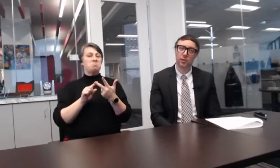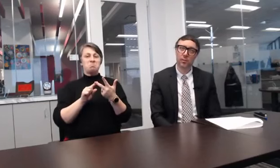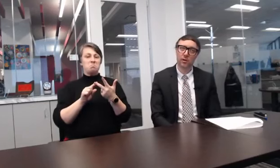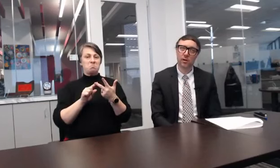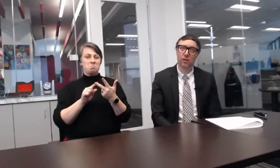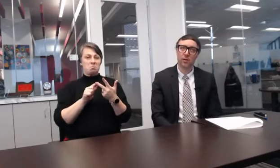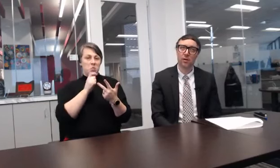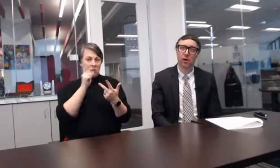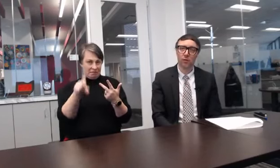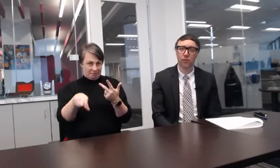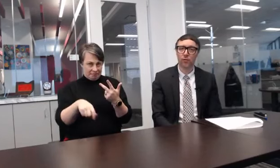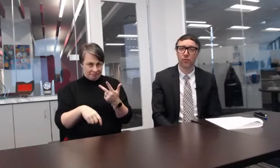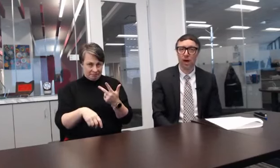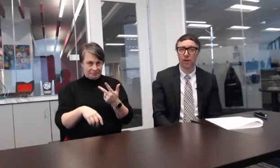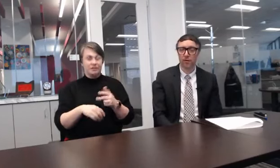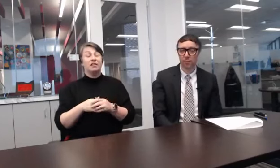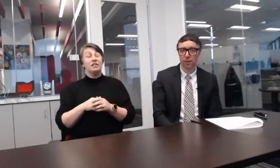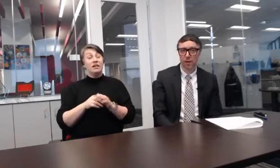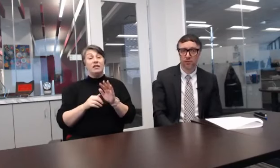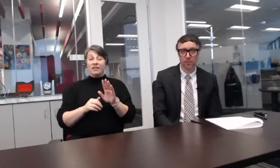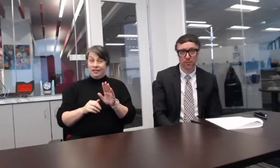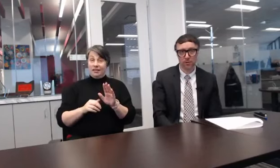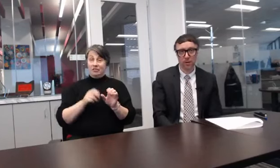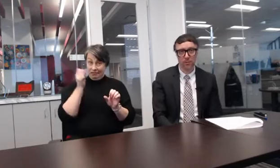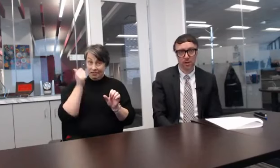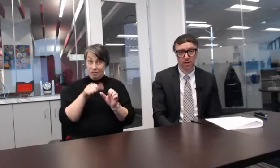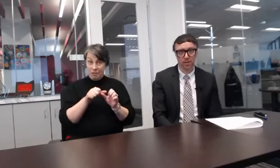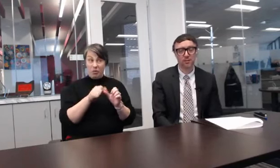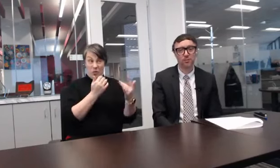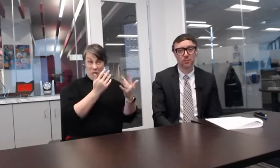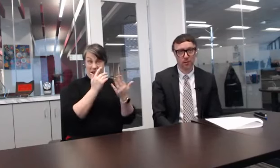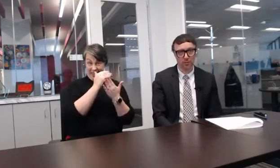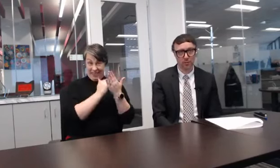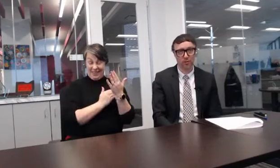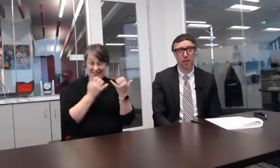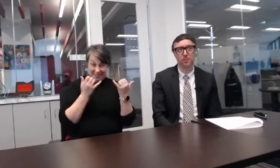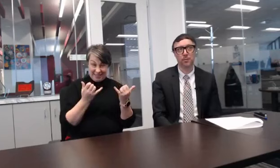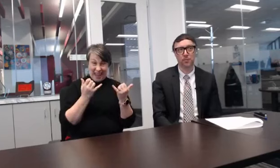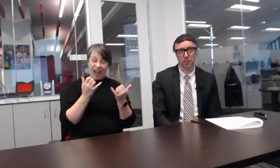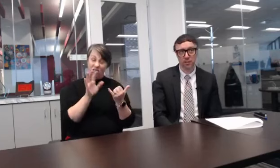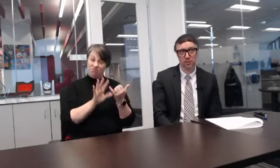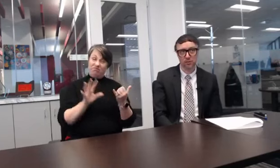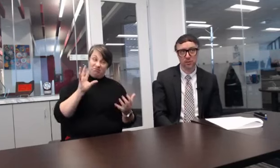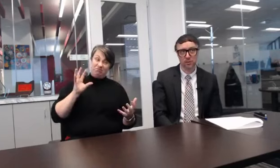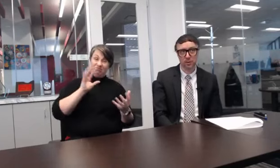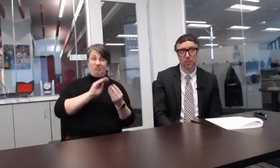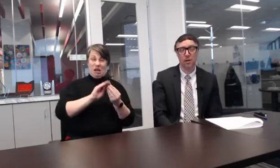there were over 50,000 people on waiting lists for waiver programs before this new system.